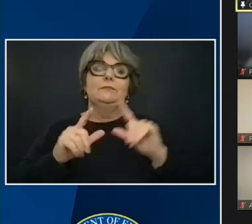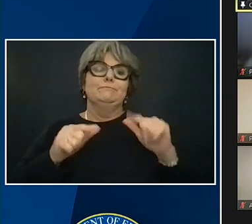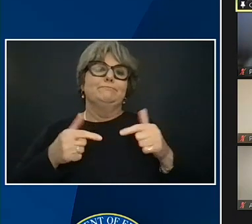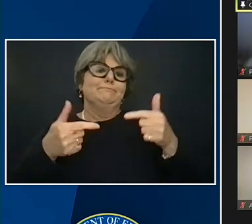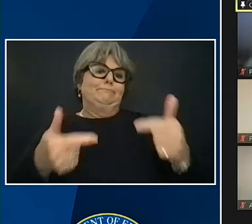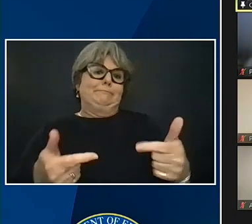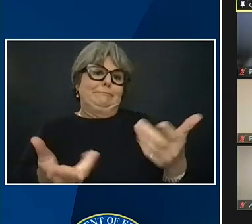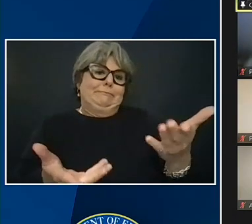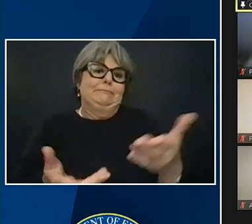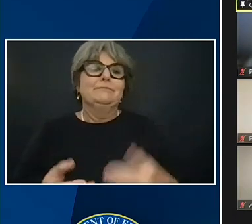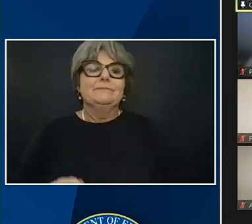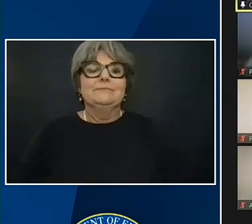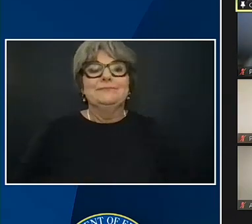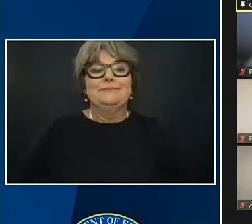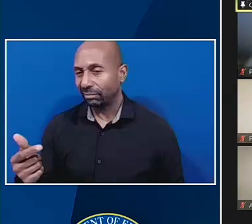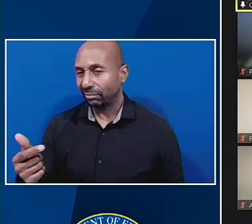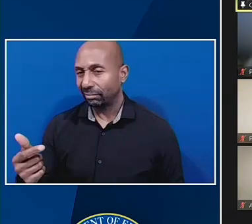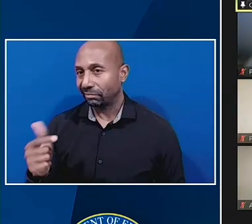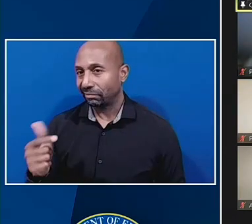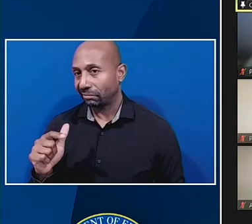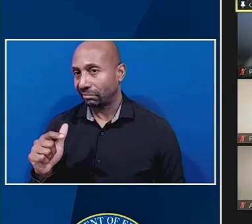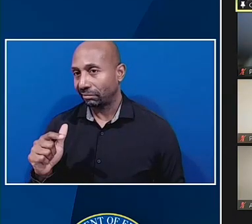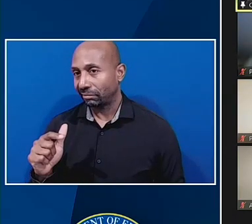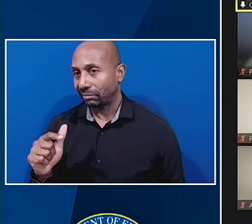discussion about the proposal submission.